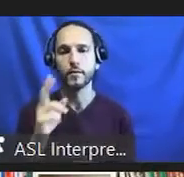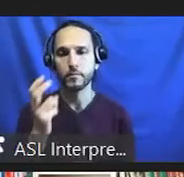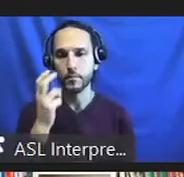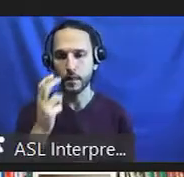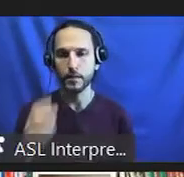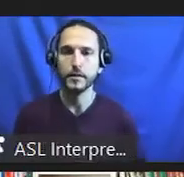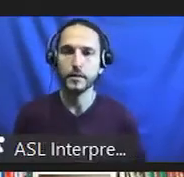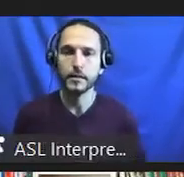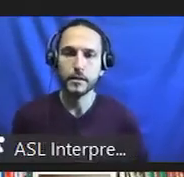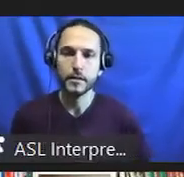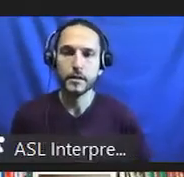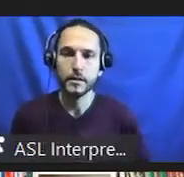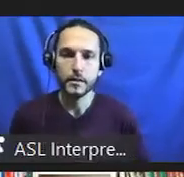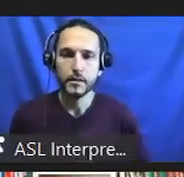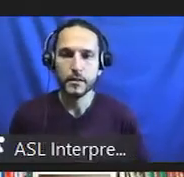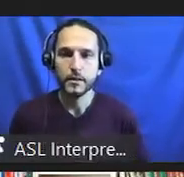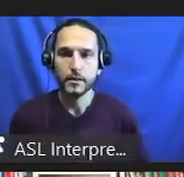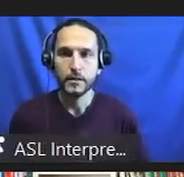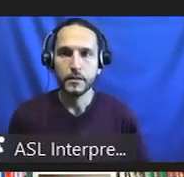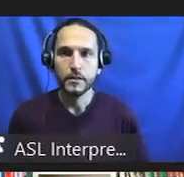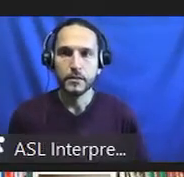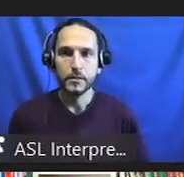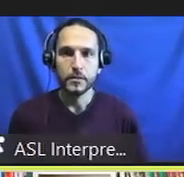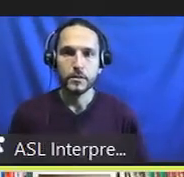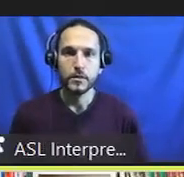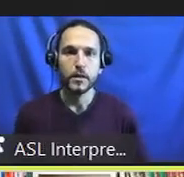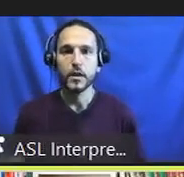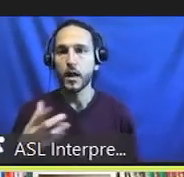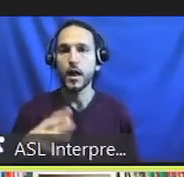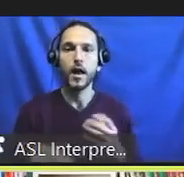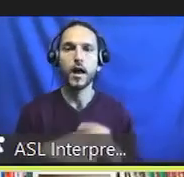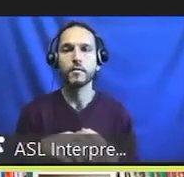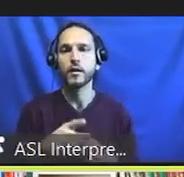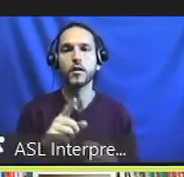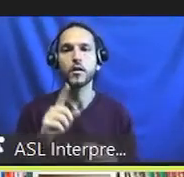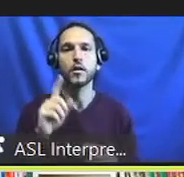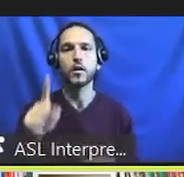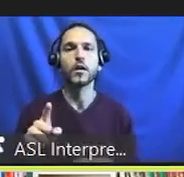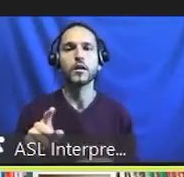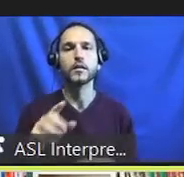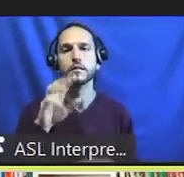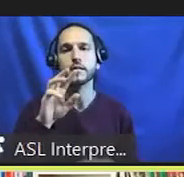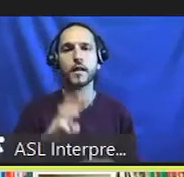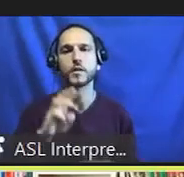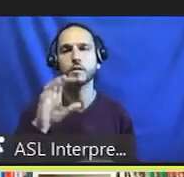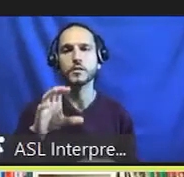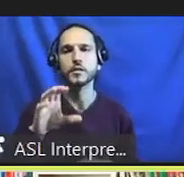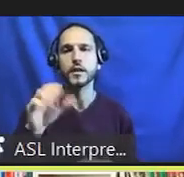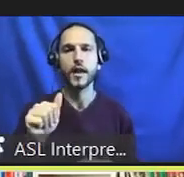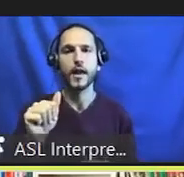Adam, I don't know if you have any other comments about that. Yeah, you have to go to a WCHE specialist, a software